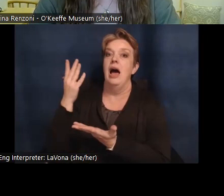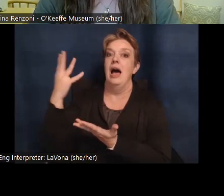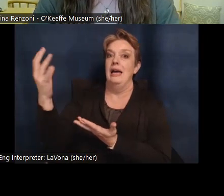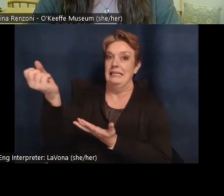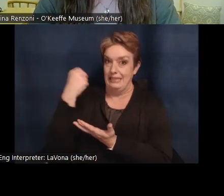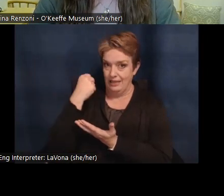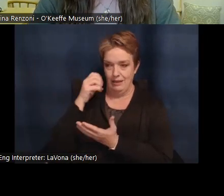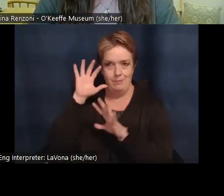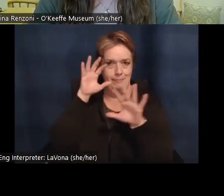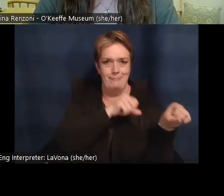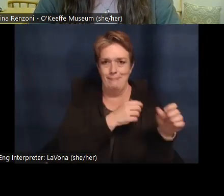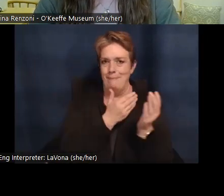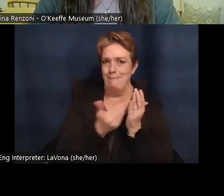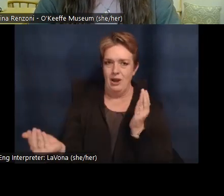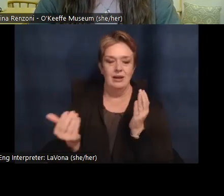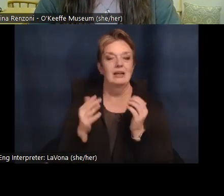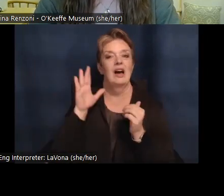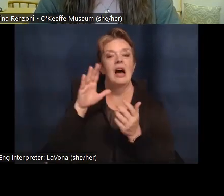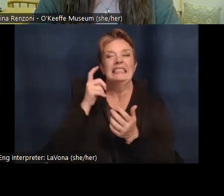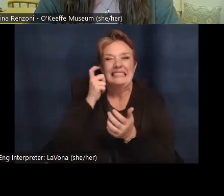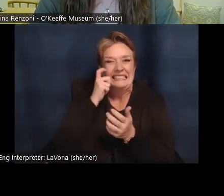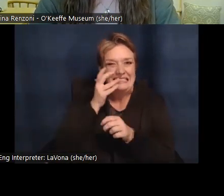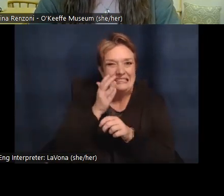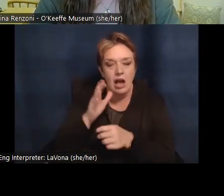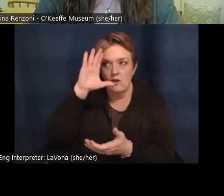and O’Keeffe must travel to New York to settle his affairs.